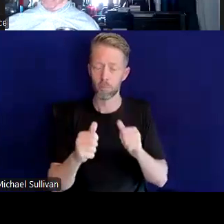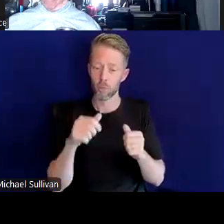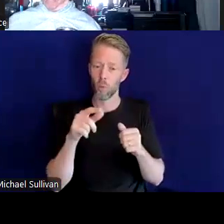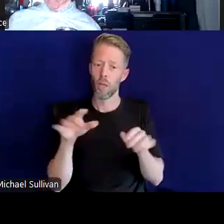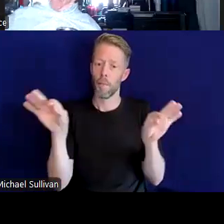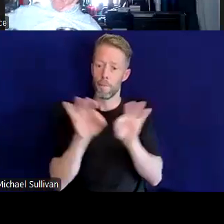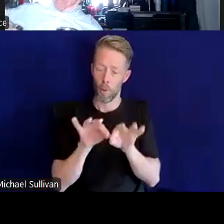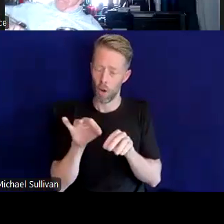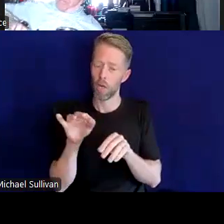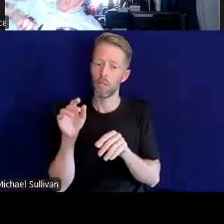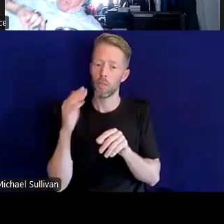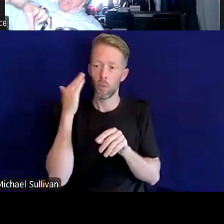what the ADA stands for. It's